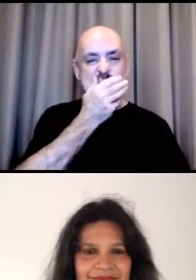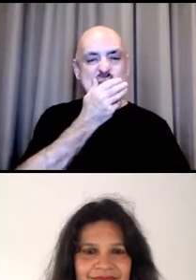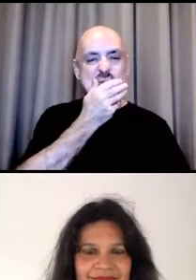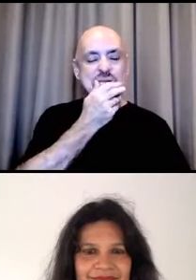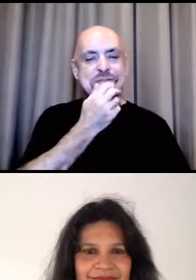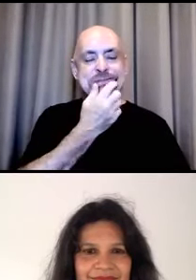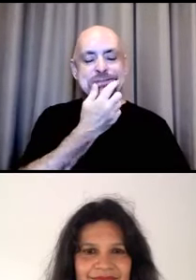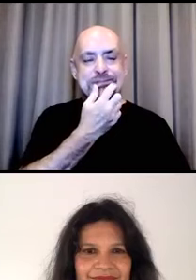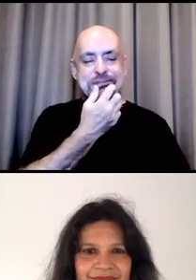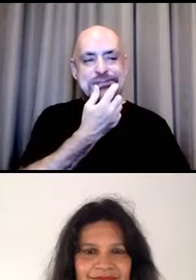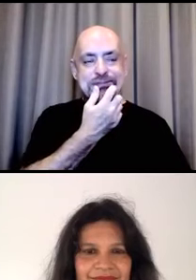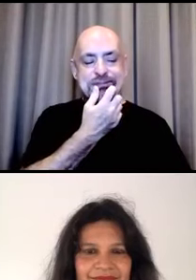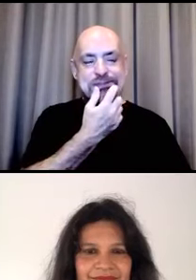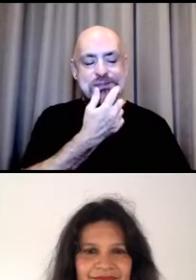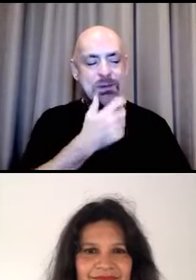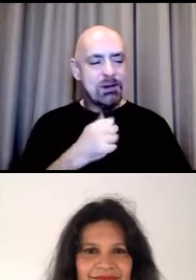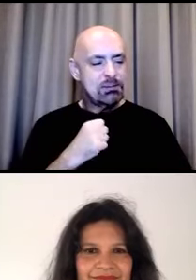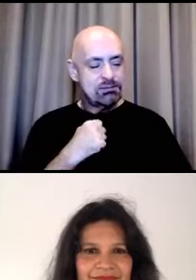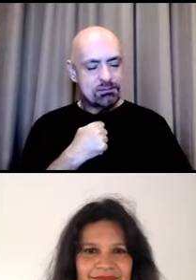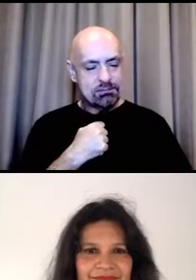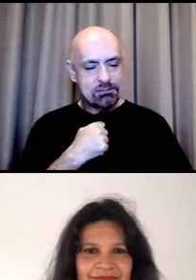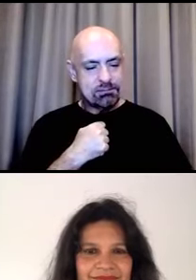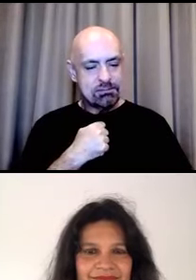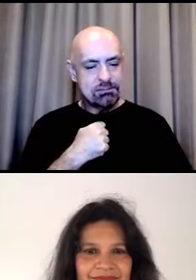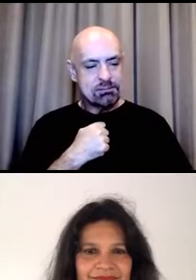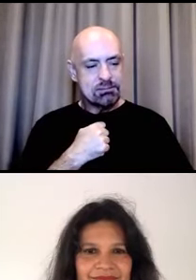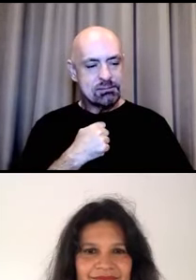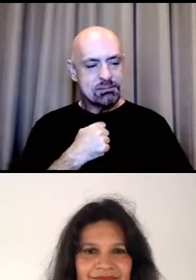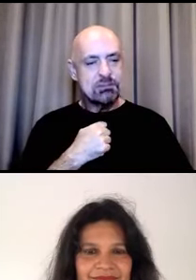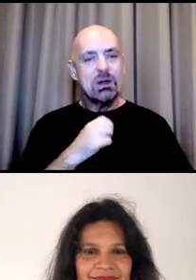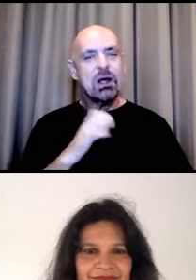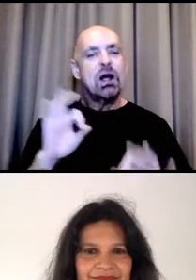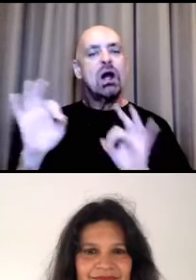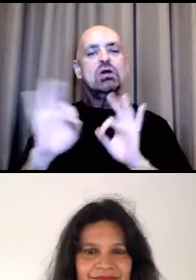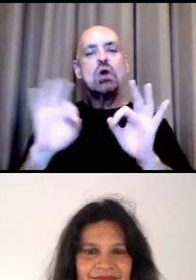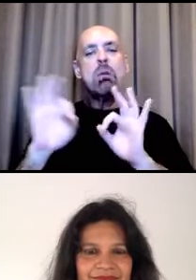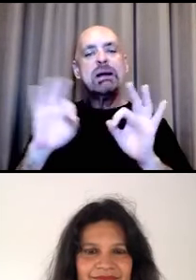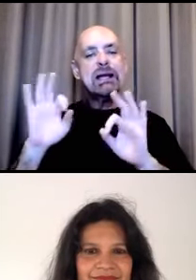distinguishing between con text but the issue of servants